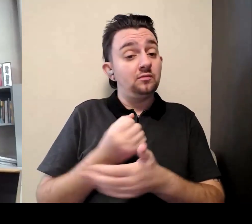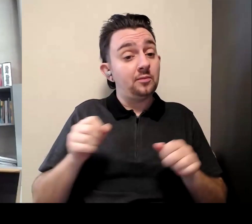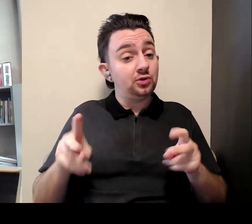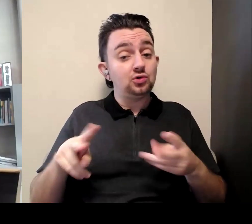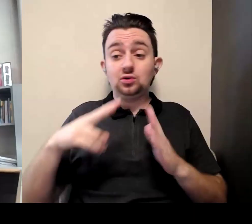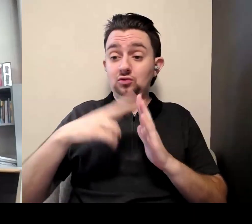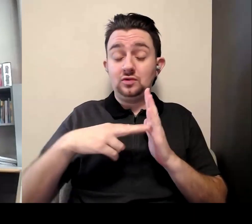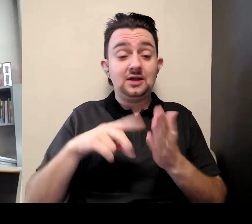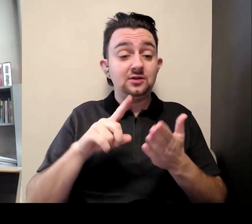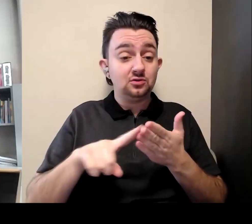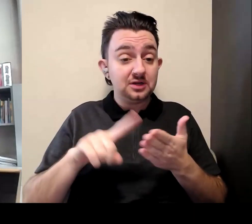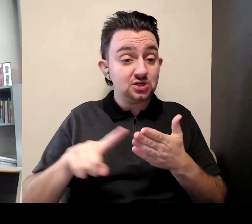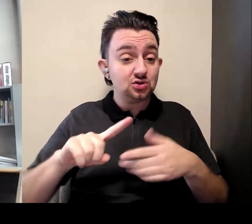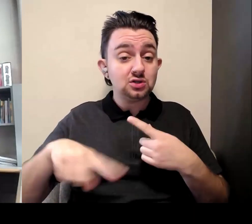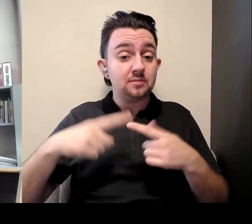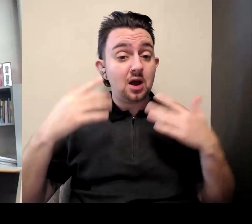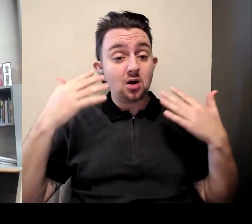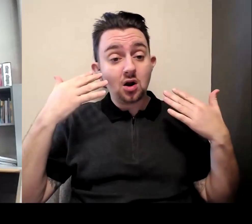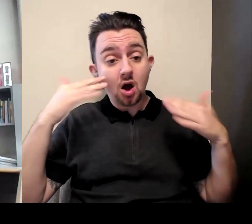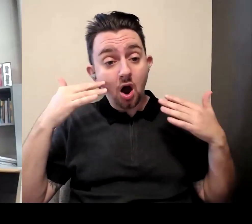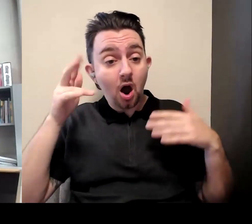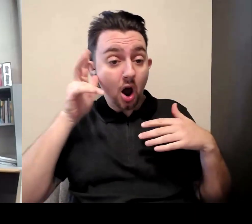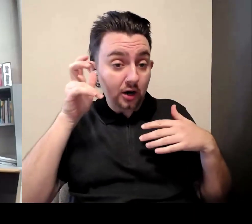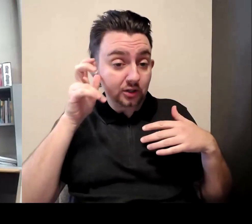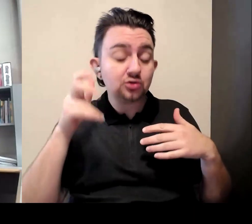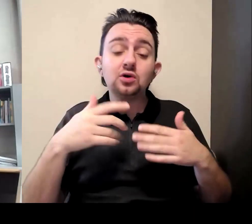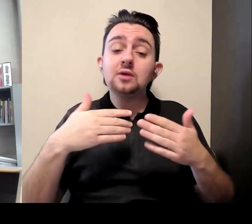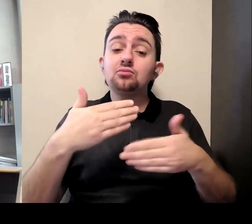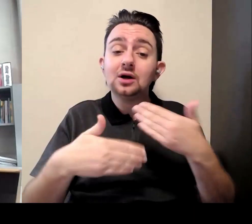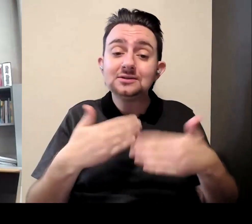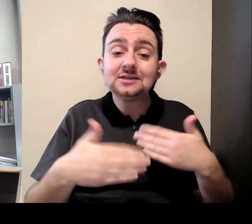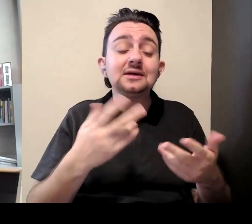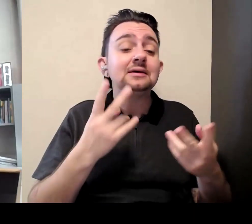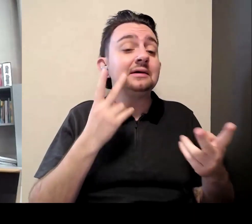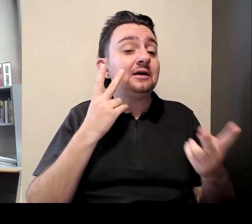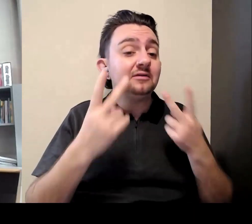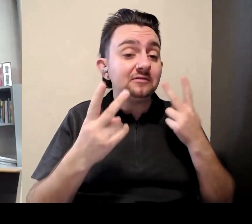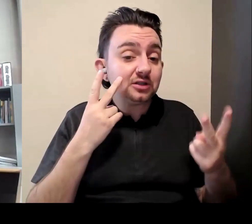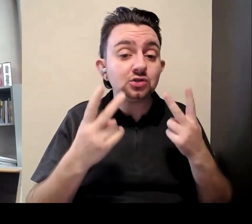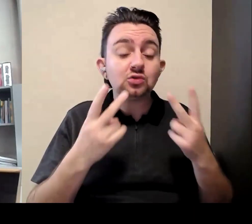on auditory processing and sighted students or students with blind or visual impairments.